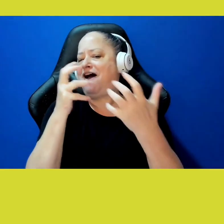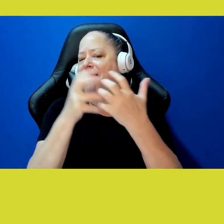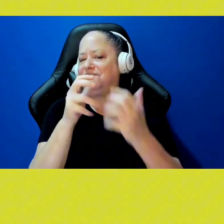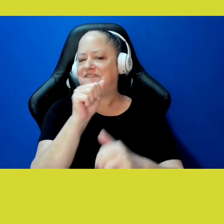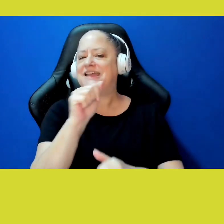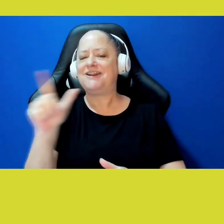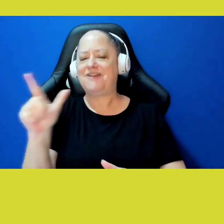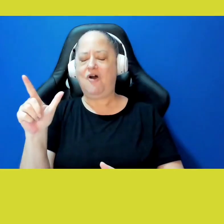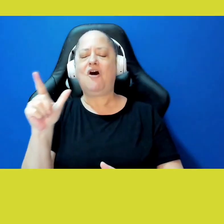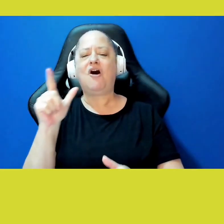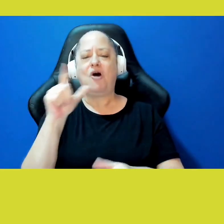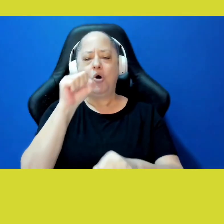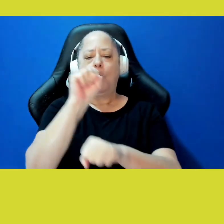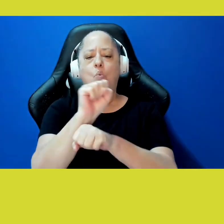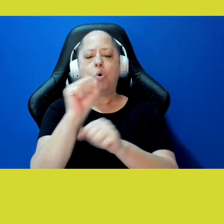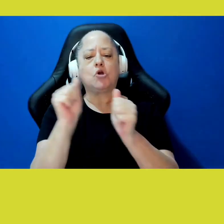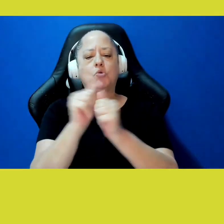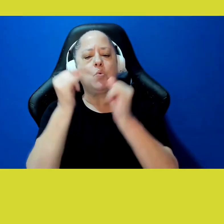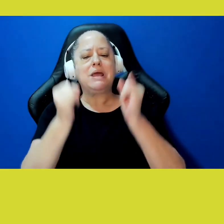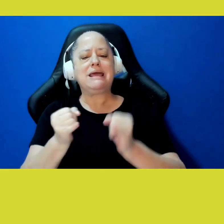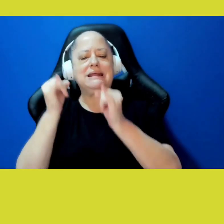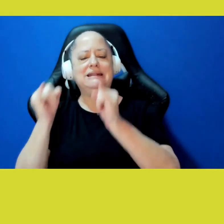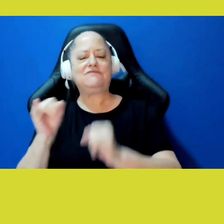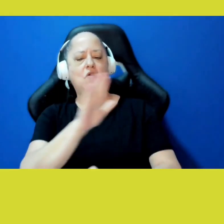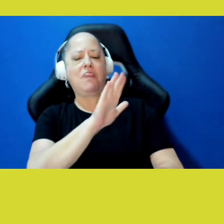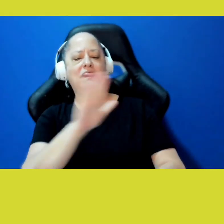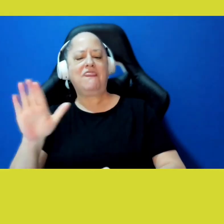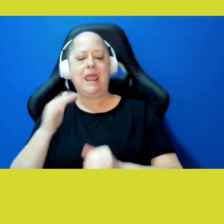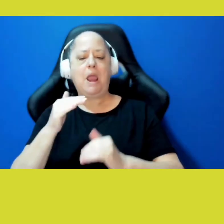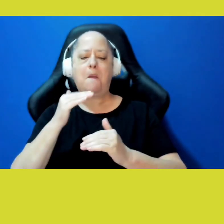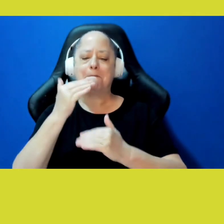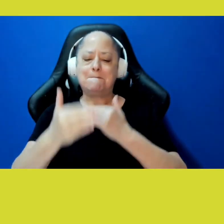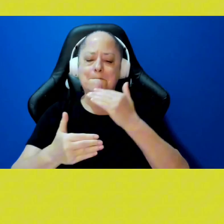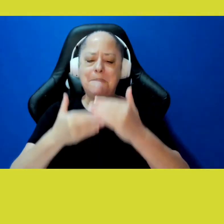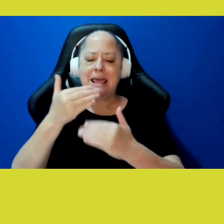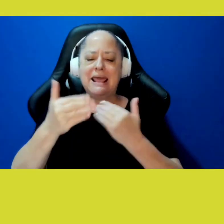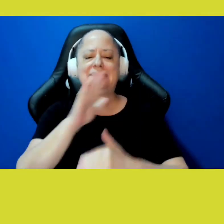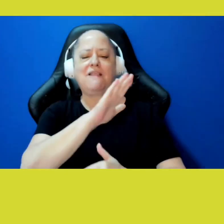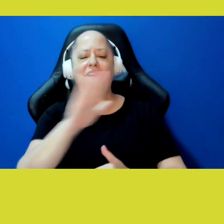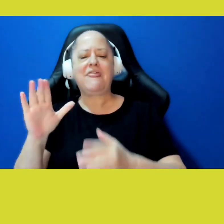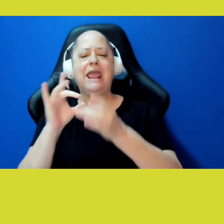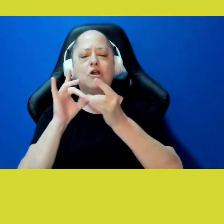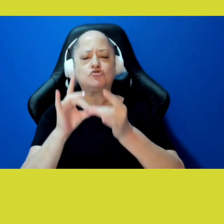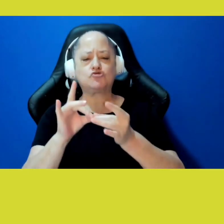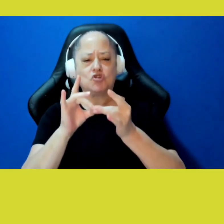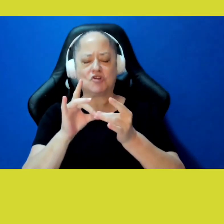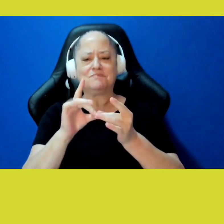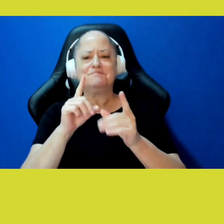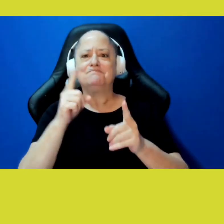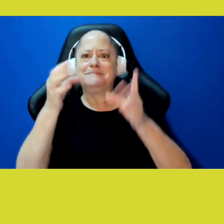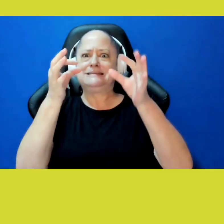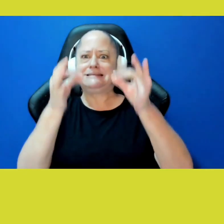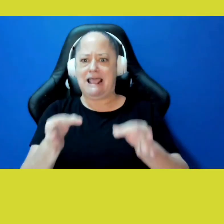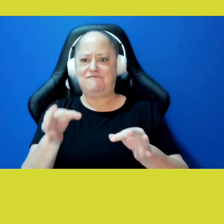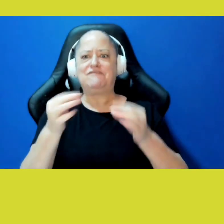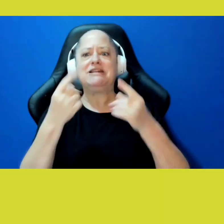work with individuals at their own pace on their terms, but it absolutely does work. I would not be who I am